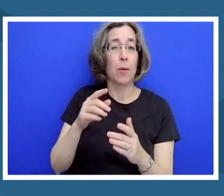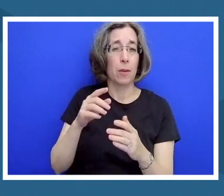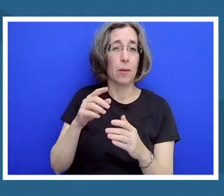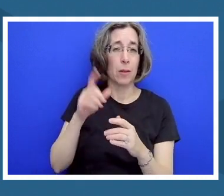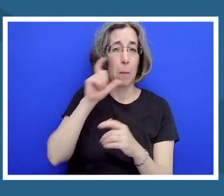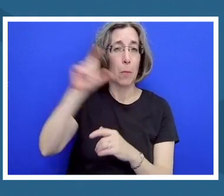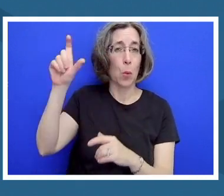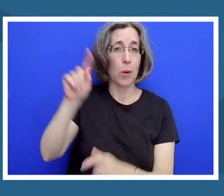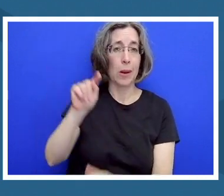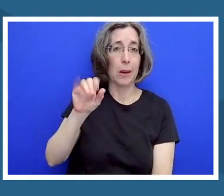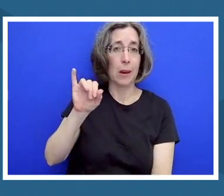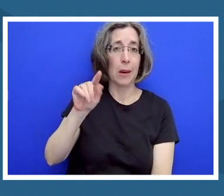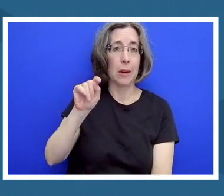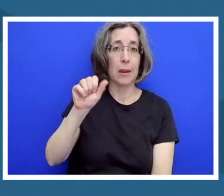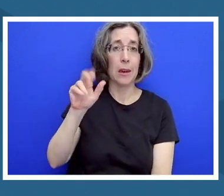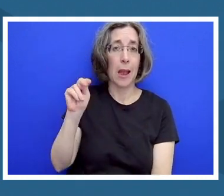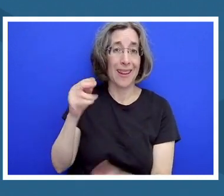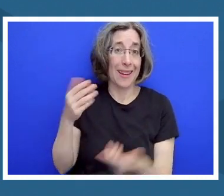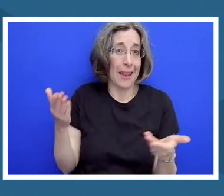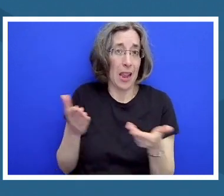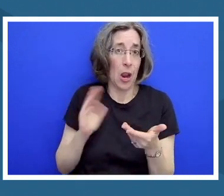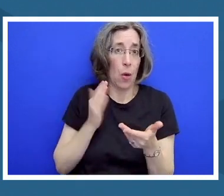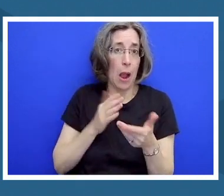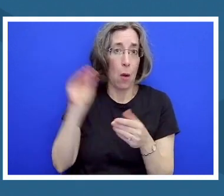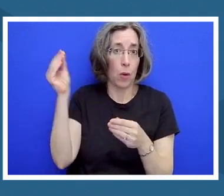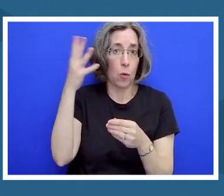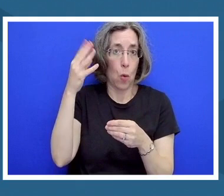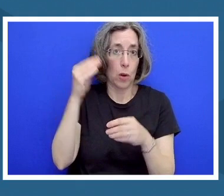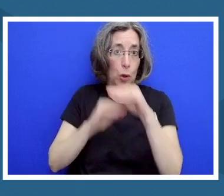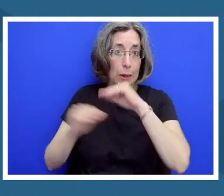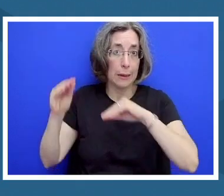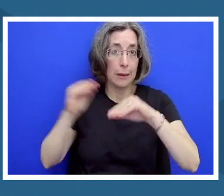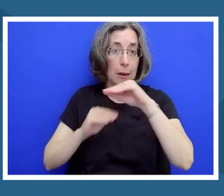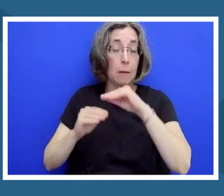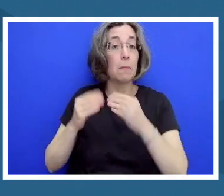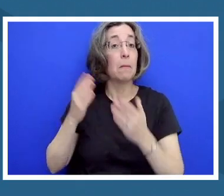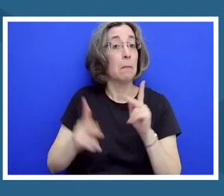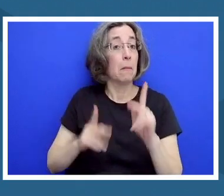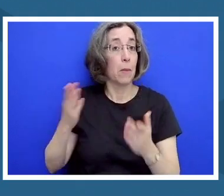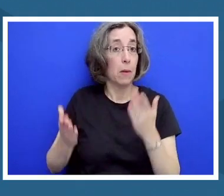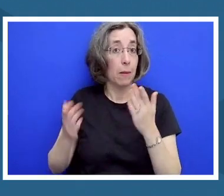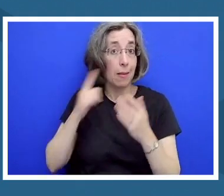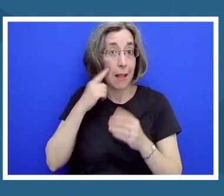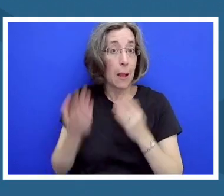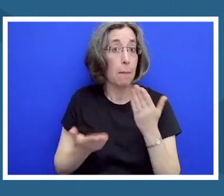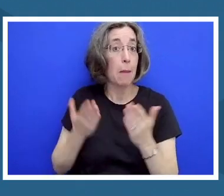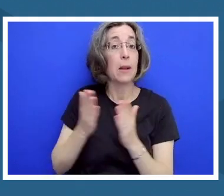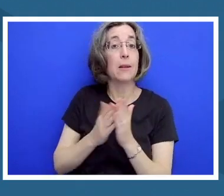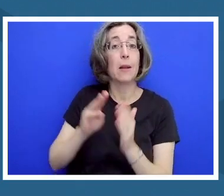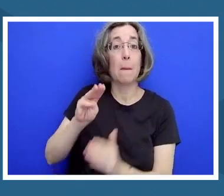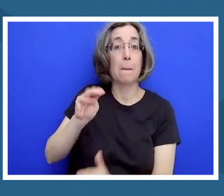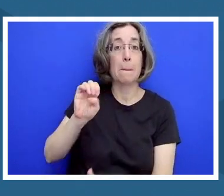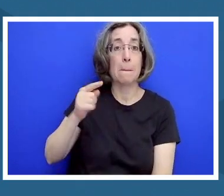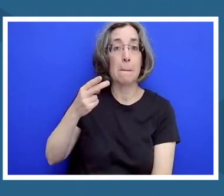people think that there might be some methane oceans in there um so you know it could be the precursor